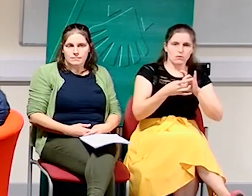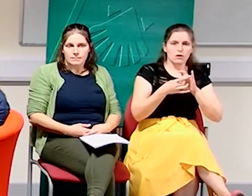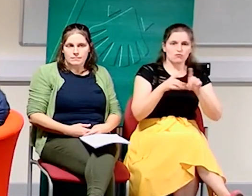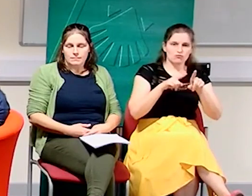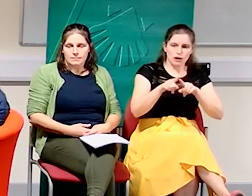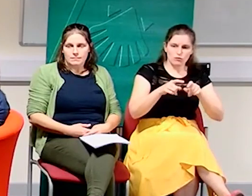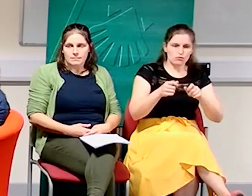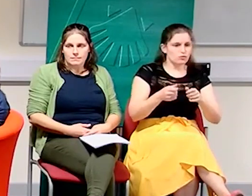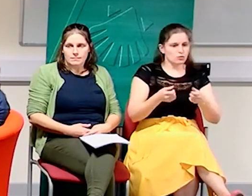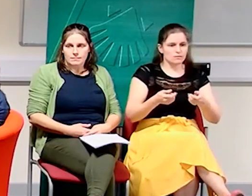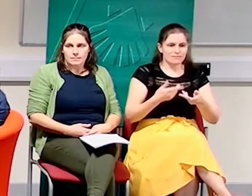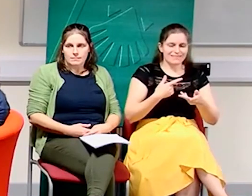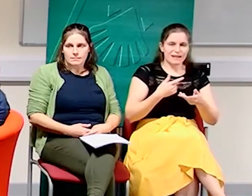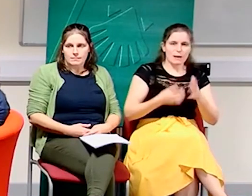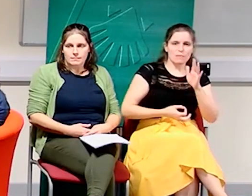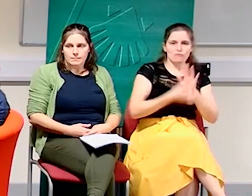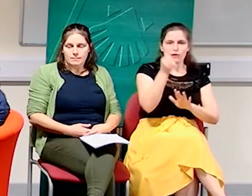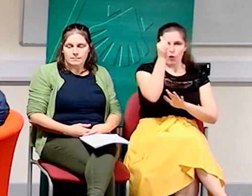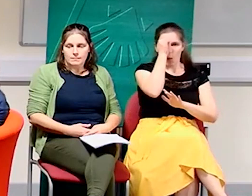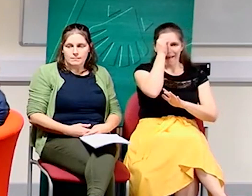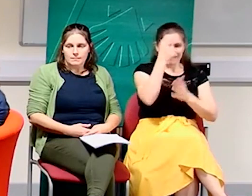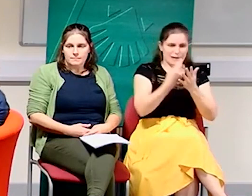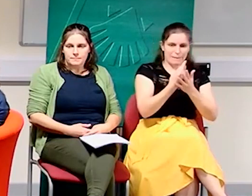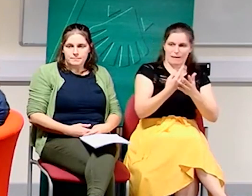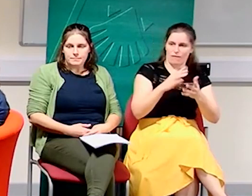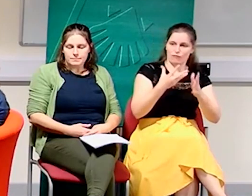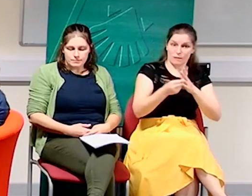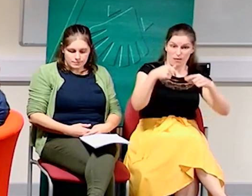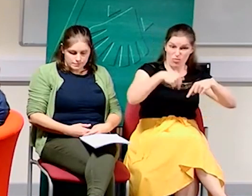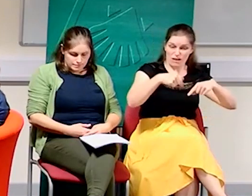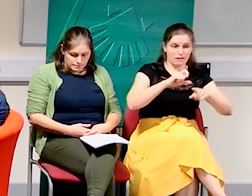through events like this for Disability History Month and the second way is there there are a lot